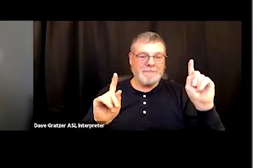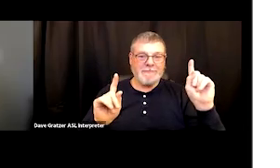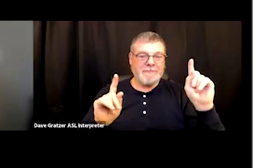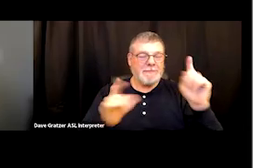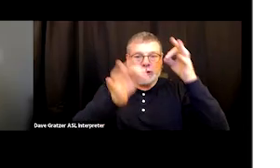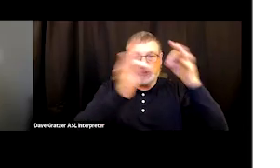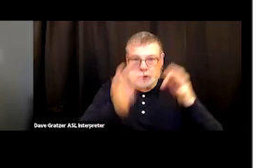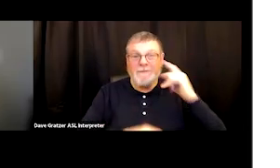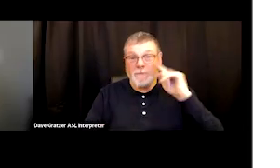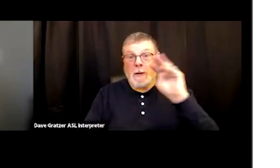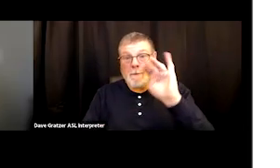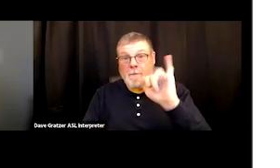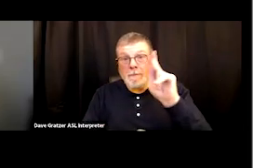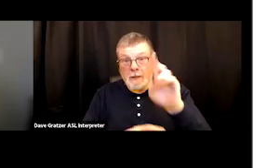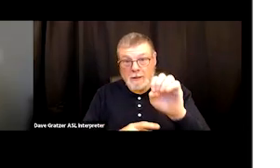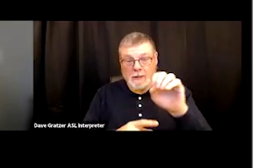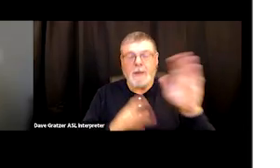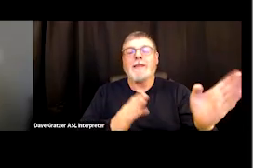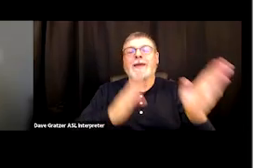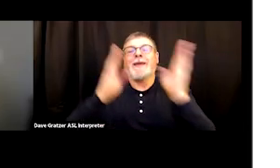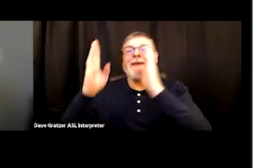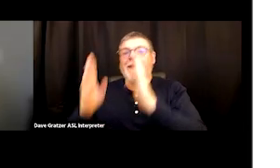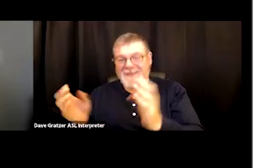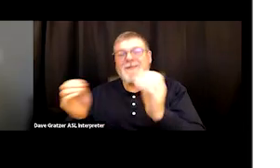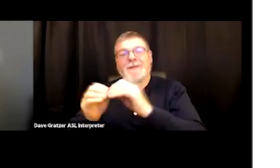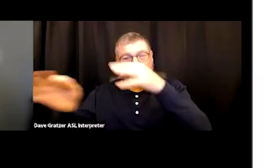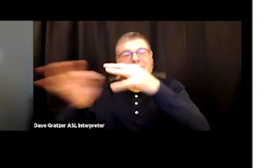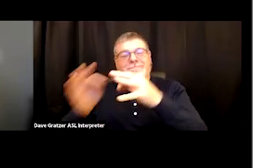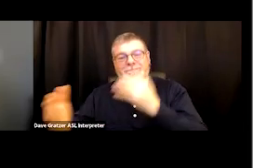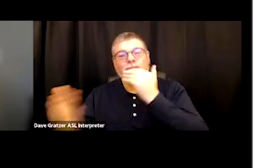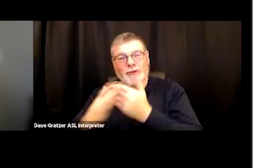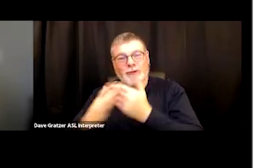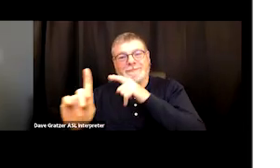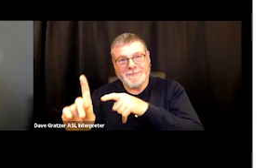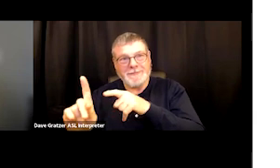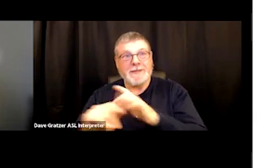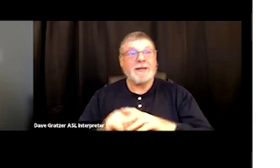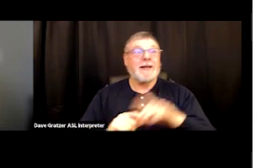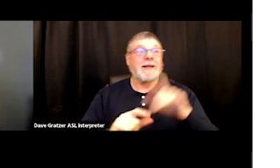and then a more effective functional description. So for the ineffective functional description for Mike,